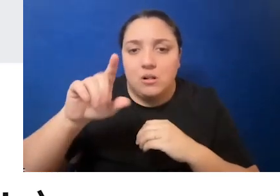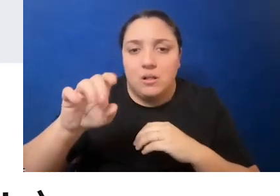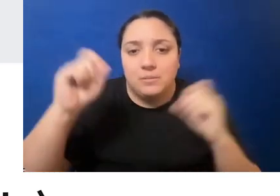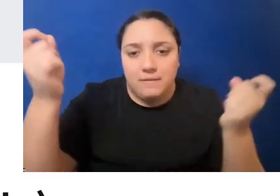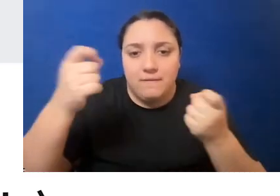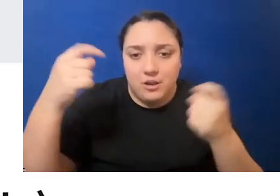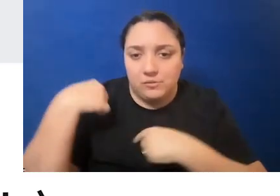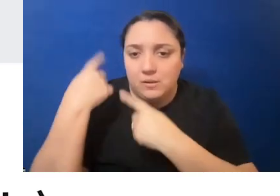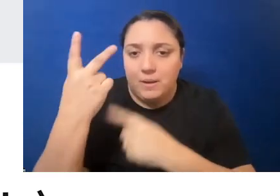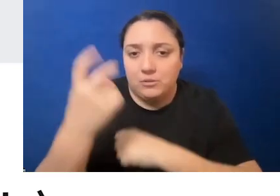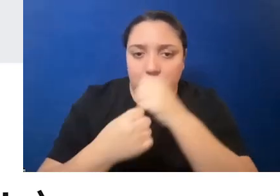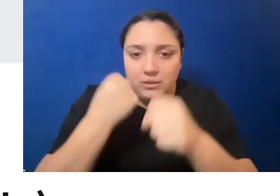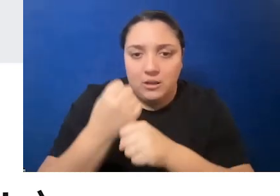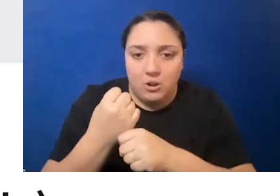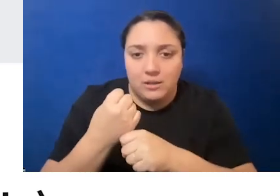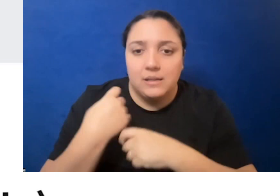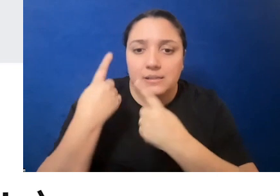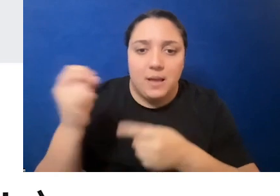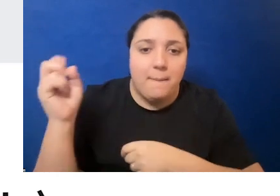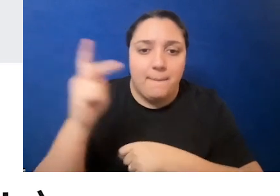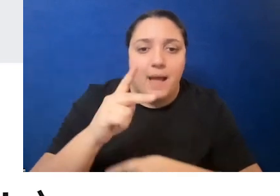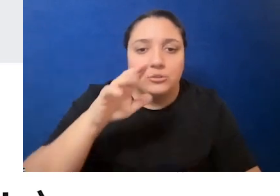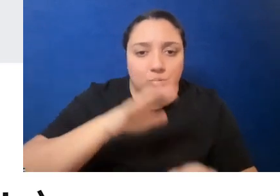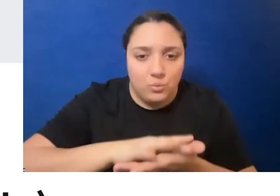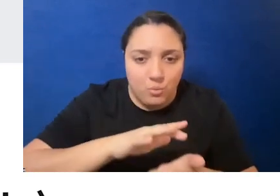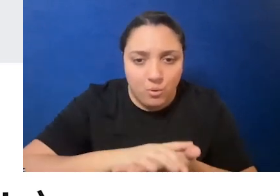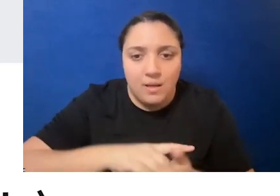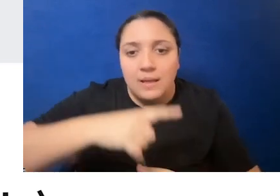EXTRA CLUB FAIRS IN THE PAST TWO YEARS SINCE COMING BACK TO SCHOOL.